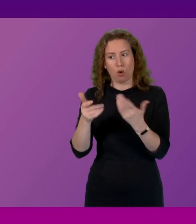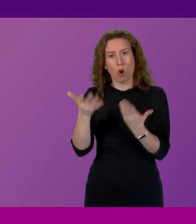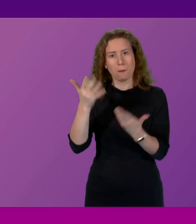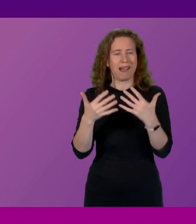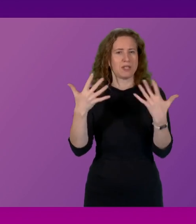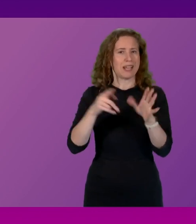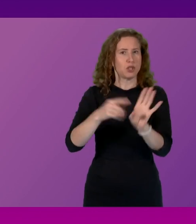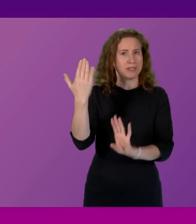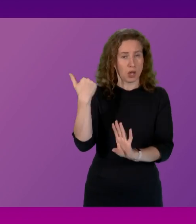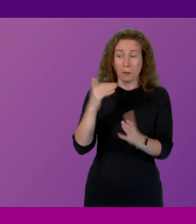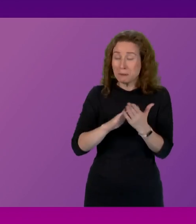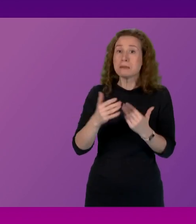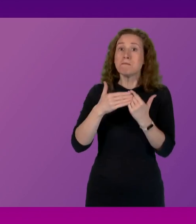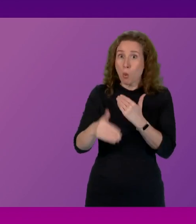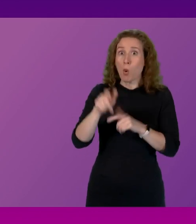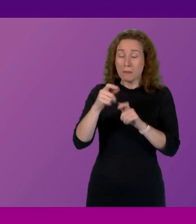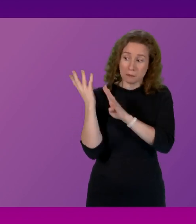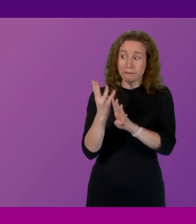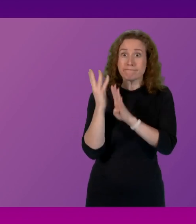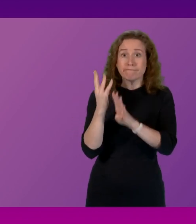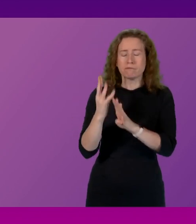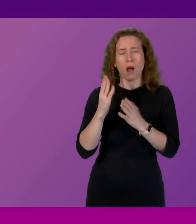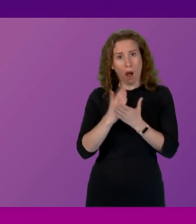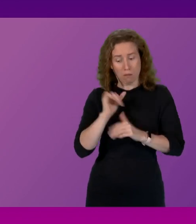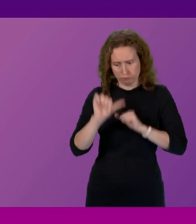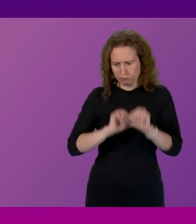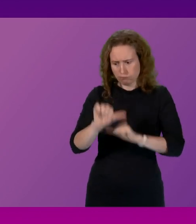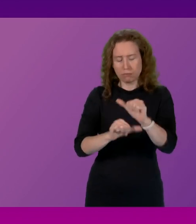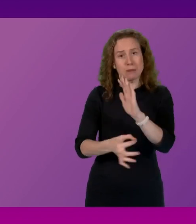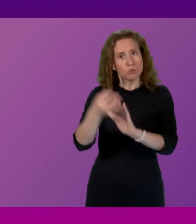We are seeing more patients—the throughput has increased over the past decade.